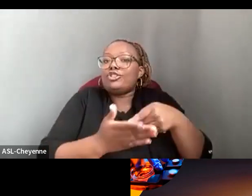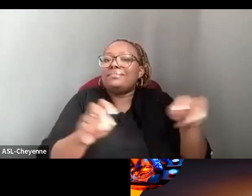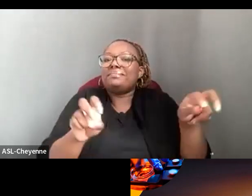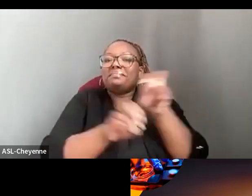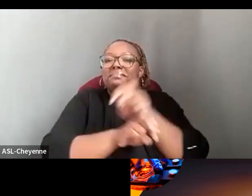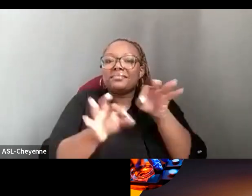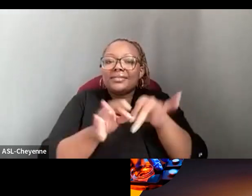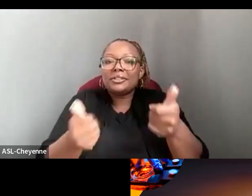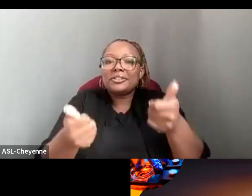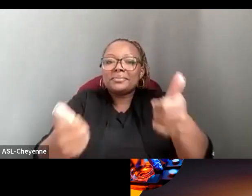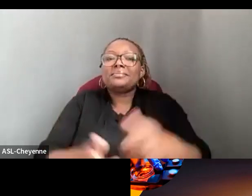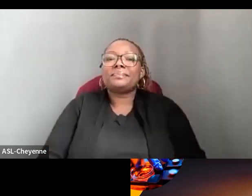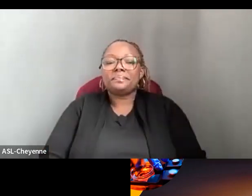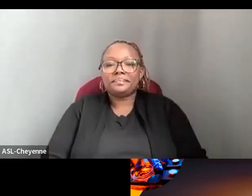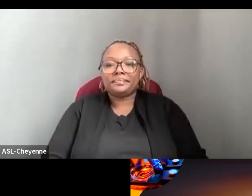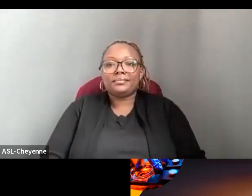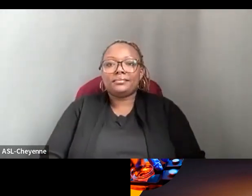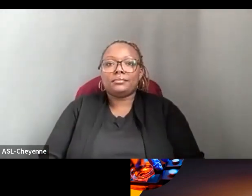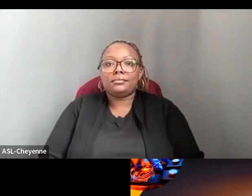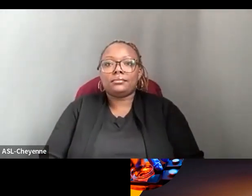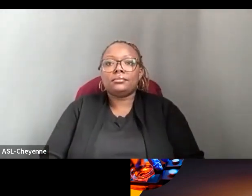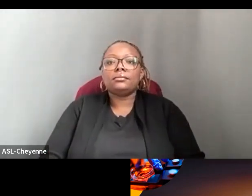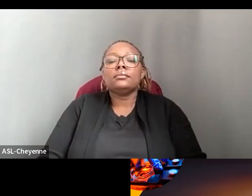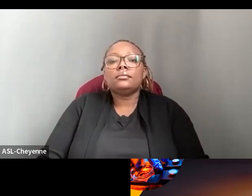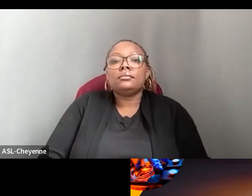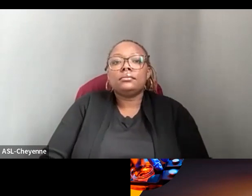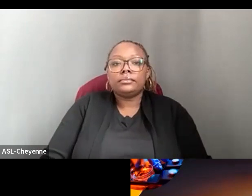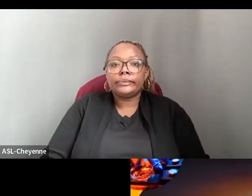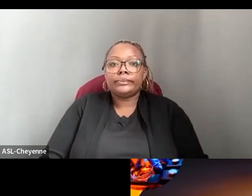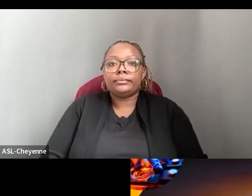So I think that answers the questions; I'm hoping. Jeremy Leffler: Thanks, Jeff.